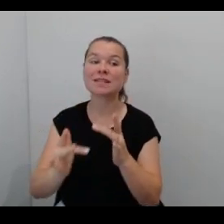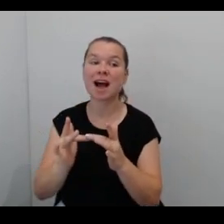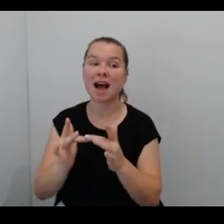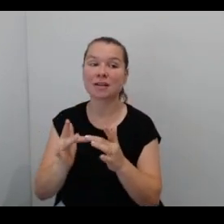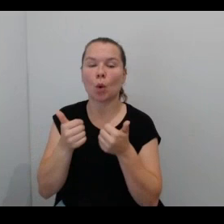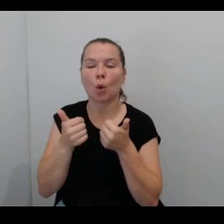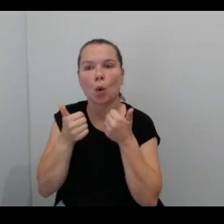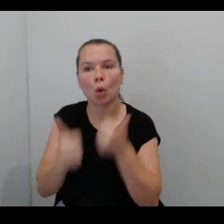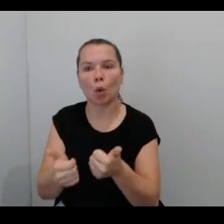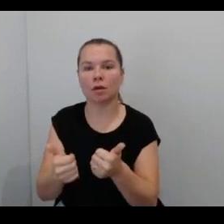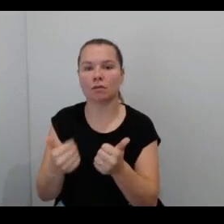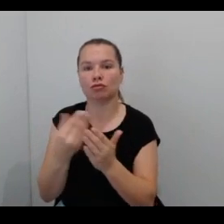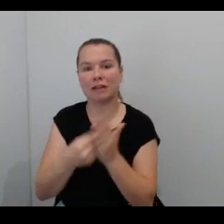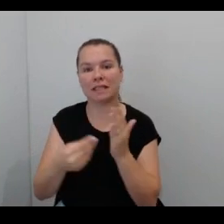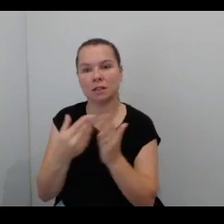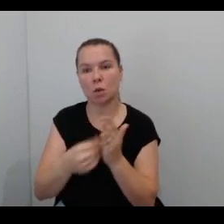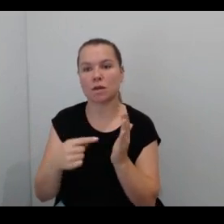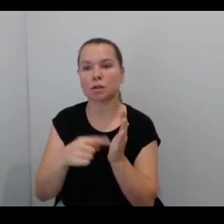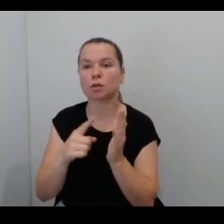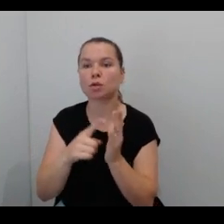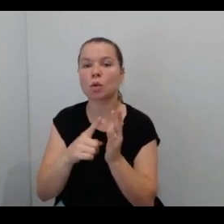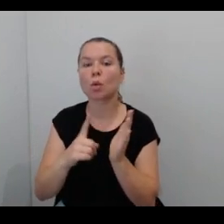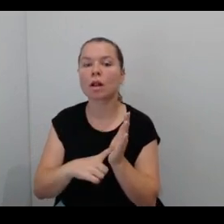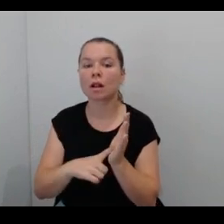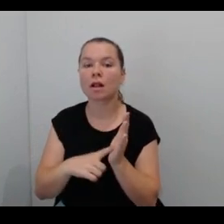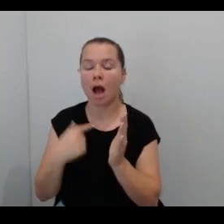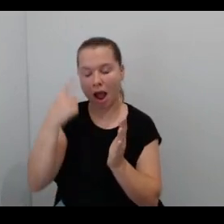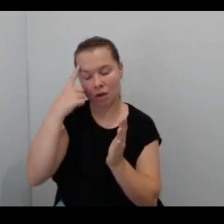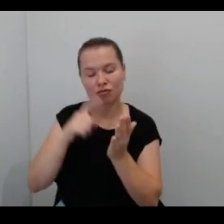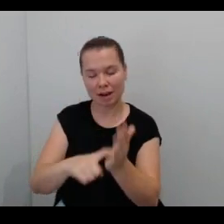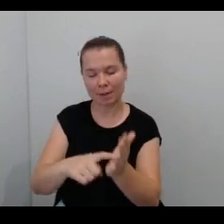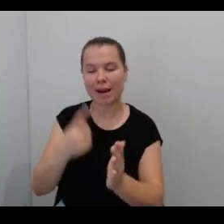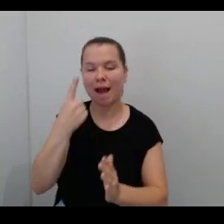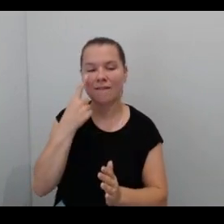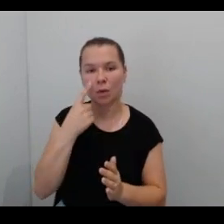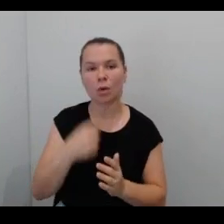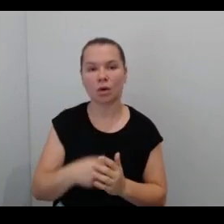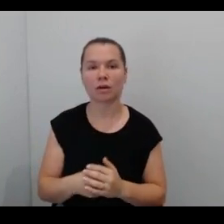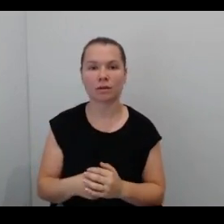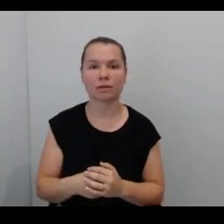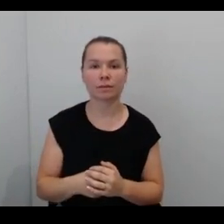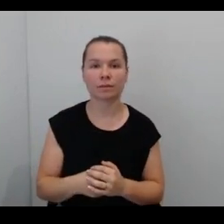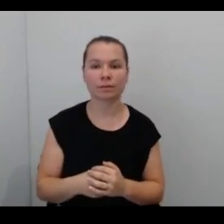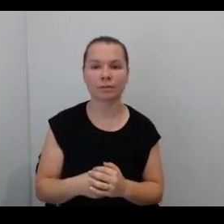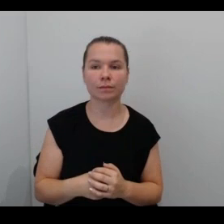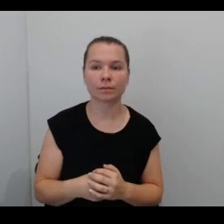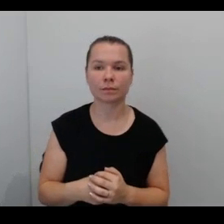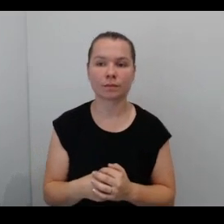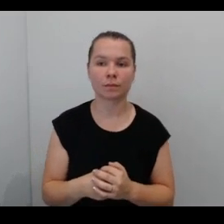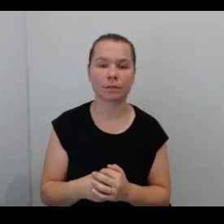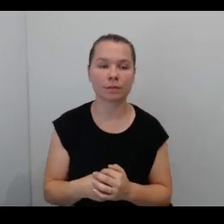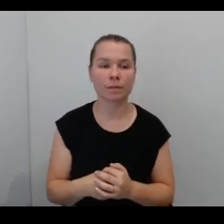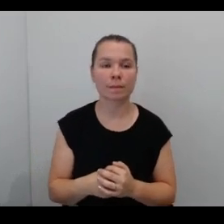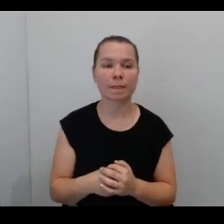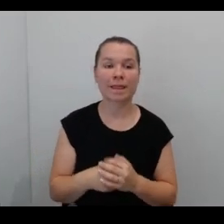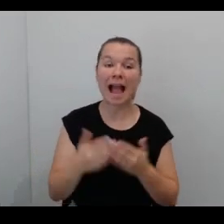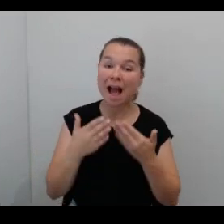recommend that. And also it's important, as we were saying at the beginning, that people actually know their rights.